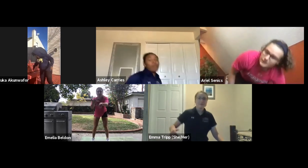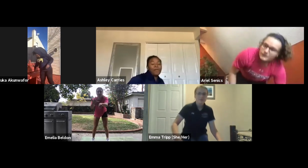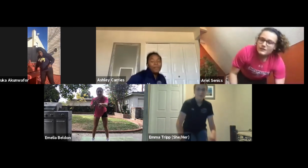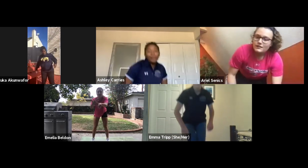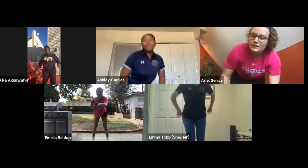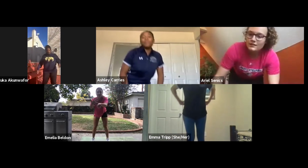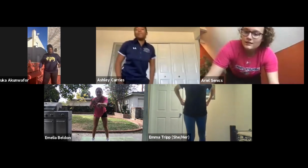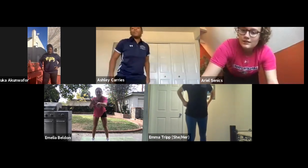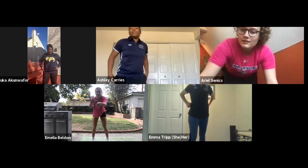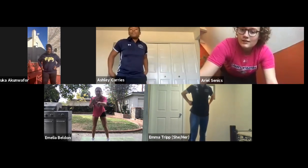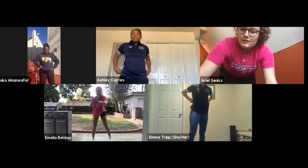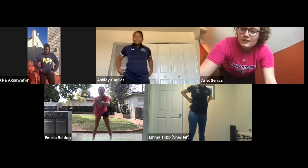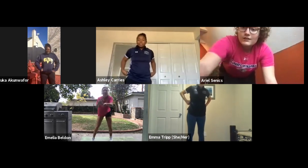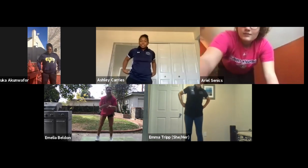5 times.